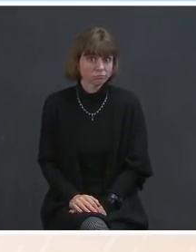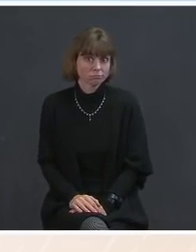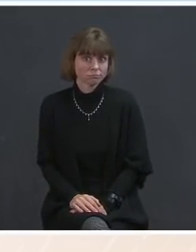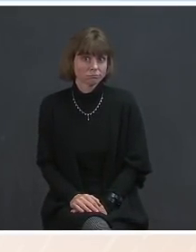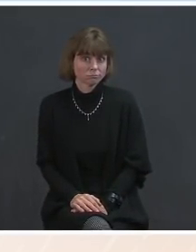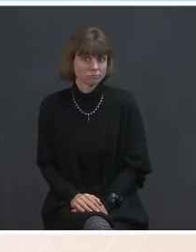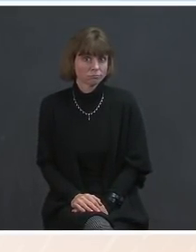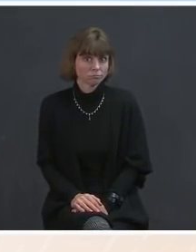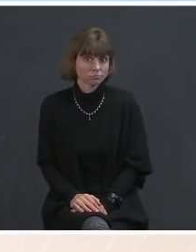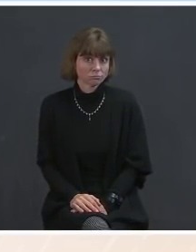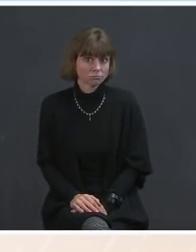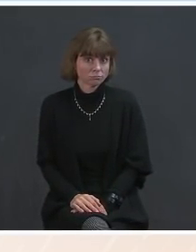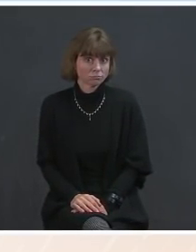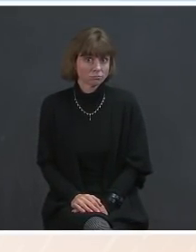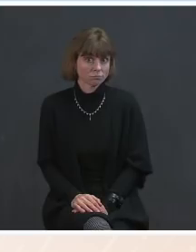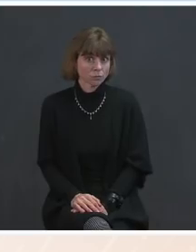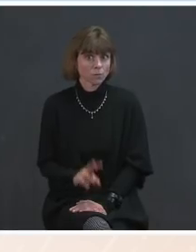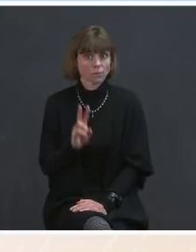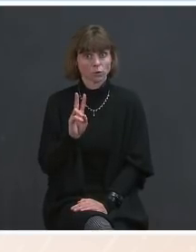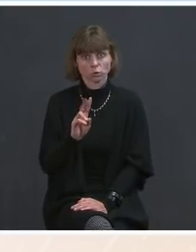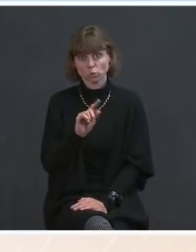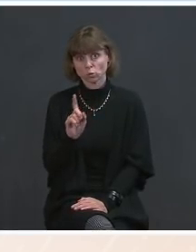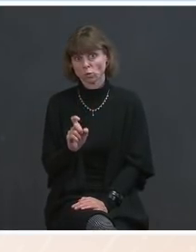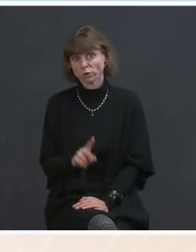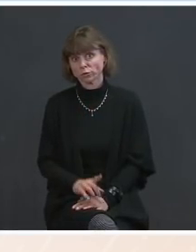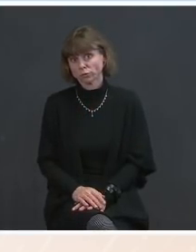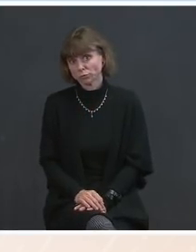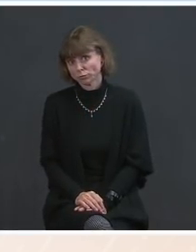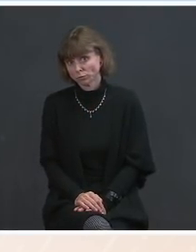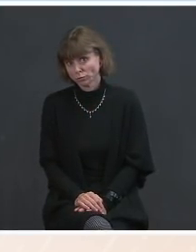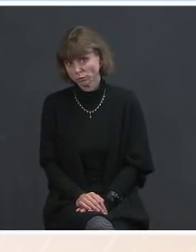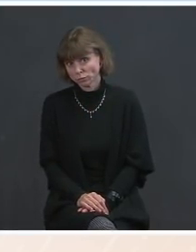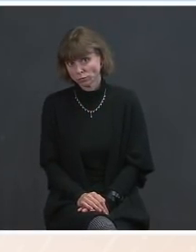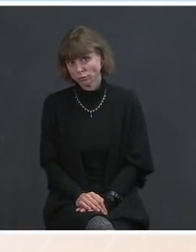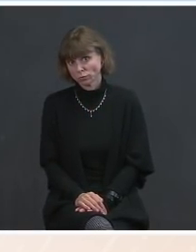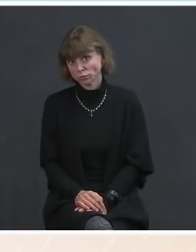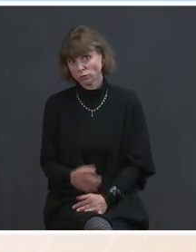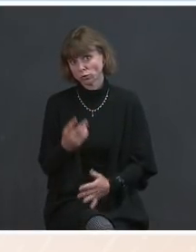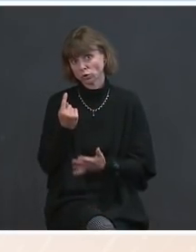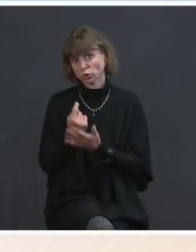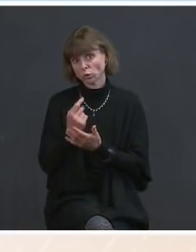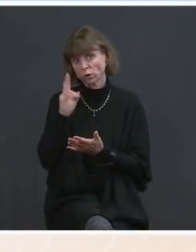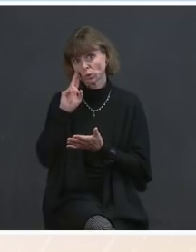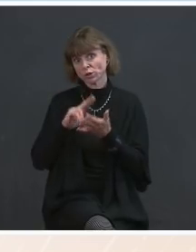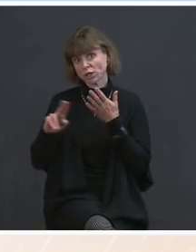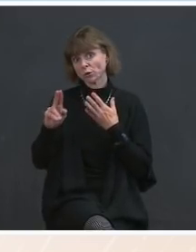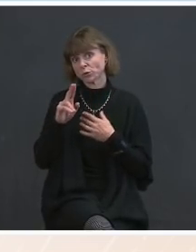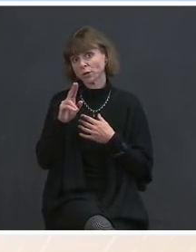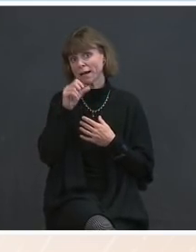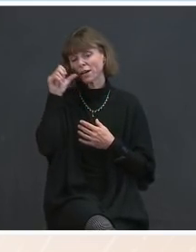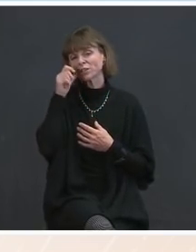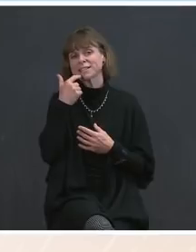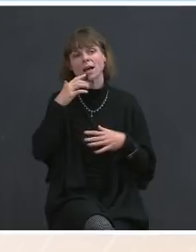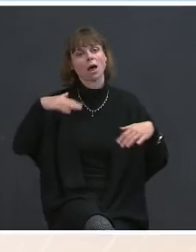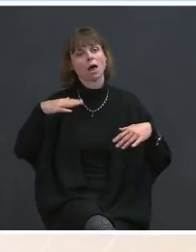The Press: Jen, thanks. Two questions. One, the Treasury Secretary said yesterday that a wealth tax is something you haven't decided on yet and can look at.